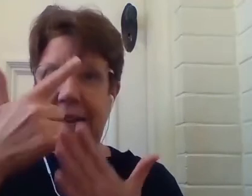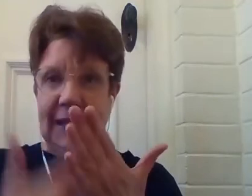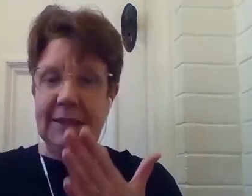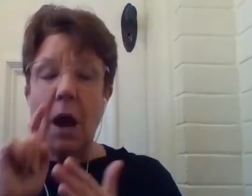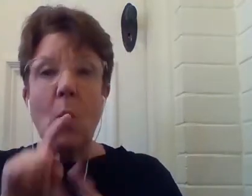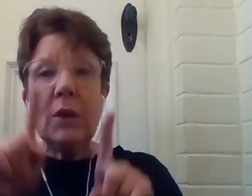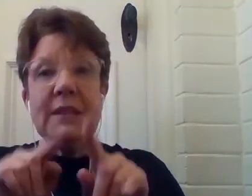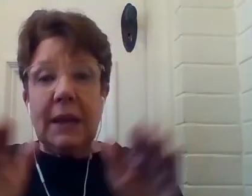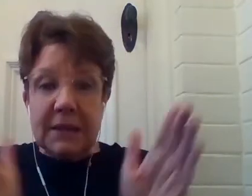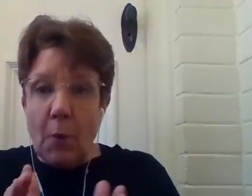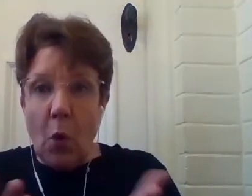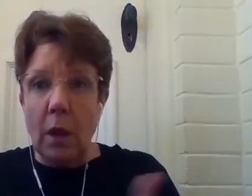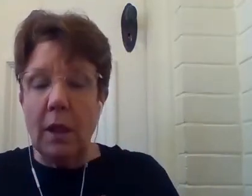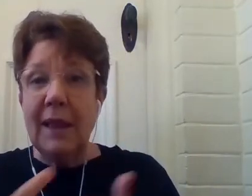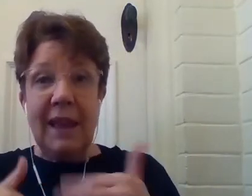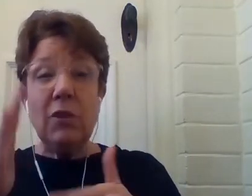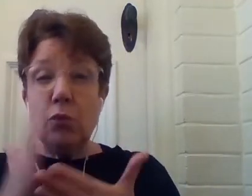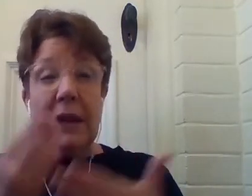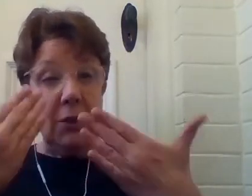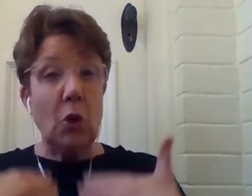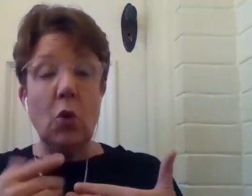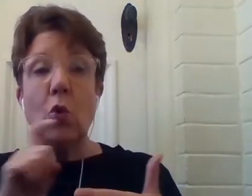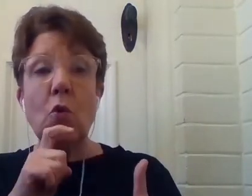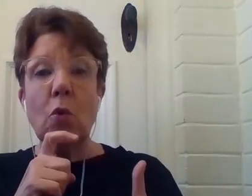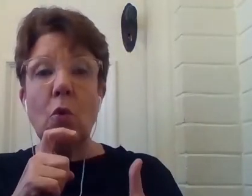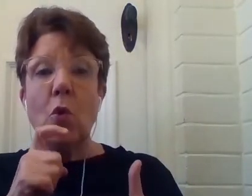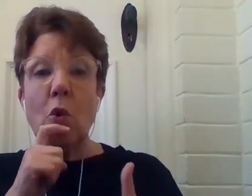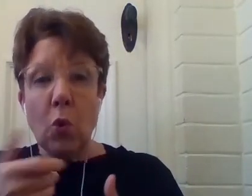don't know at all who you should be focusing your attention on, then